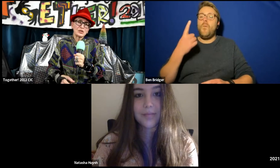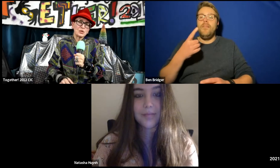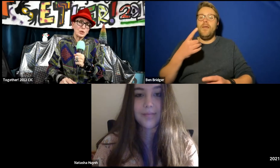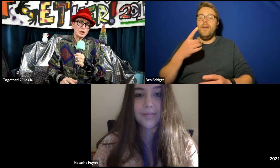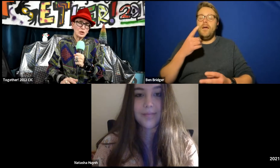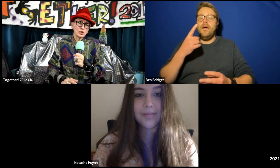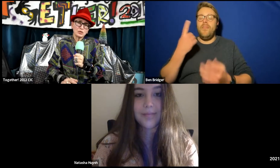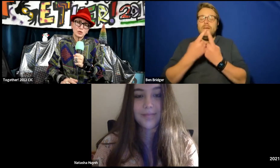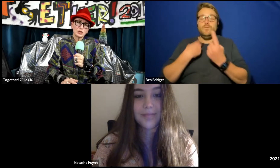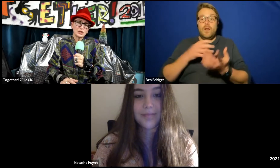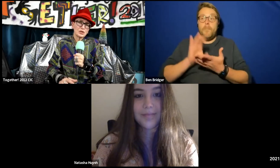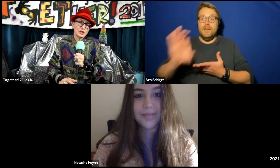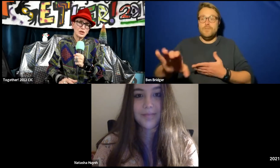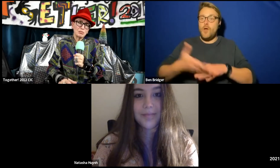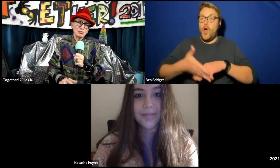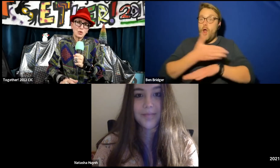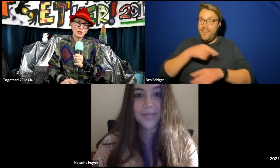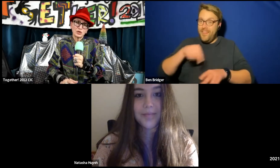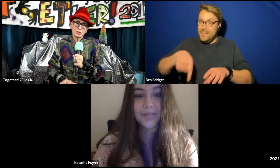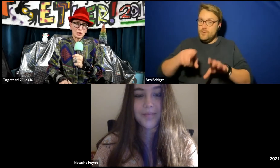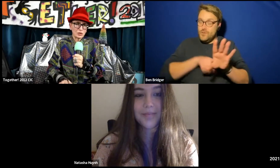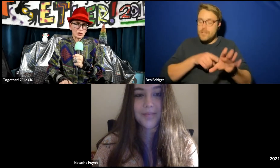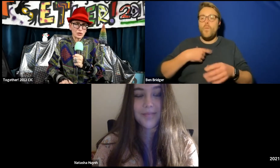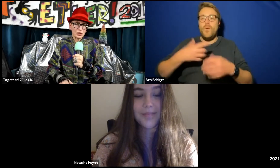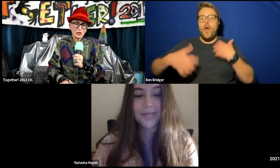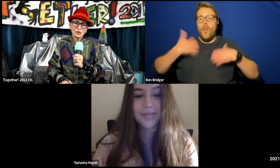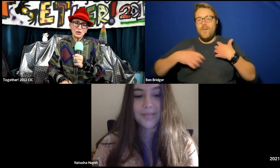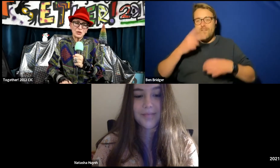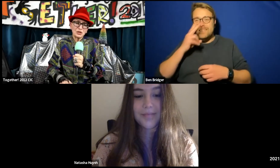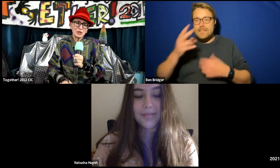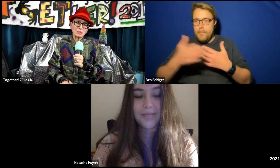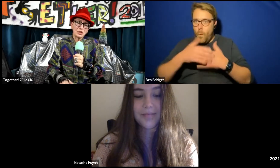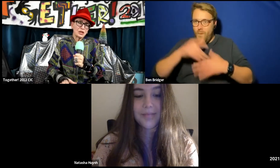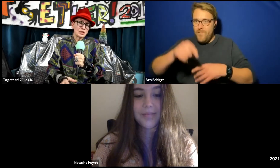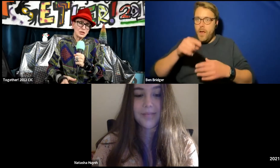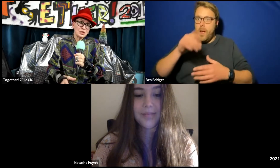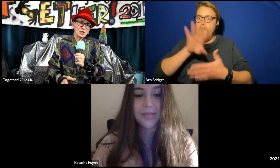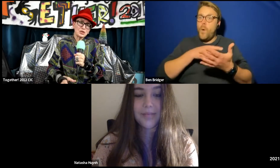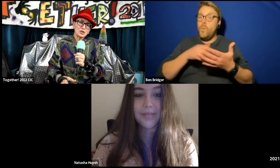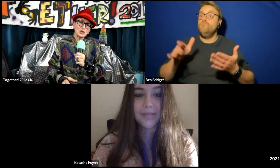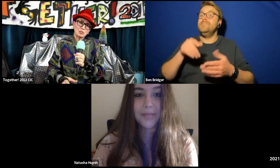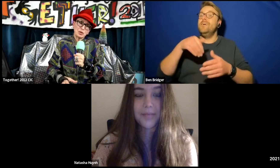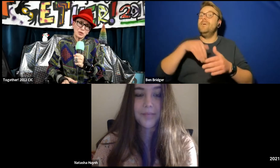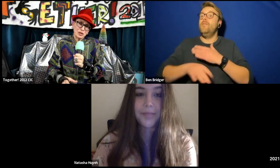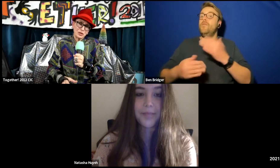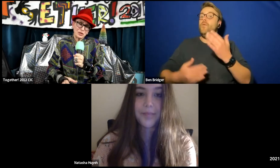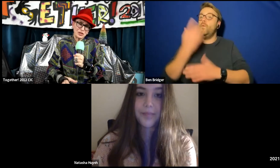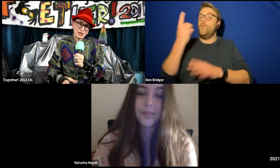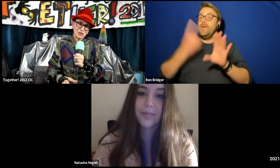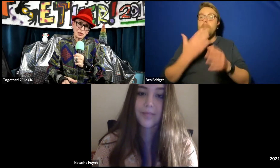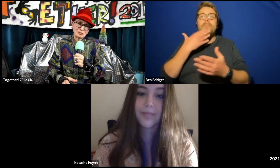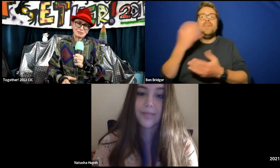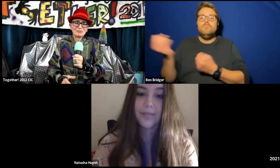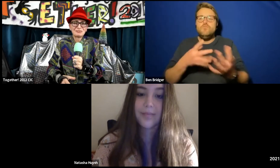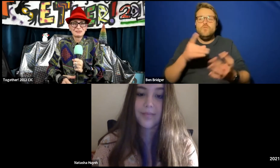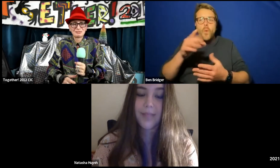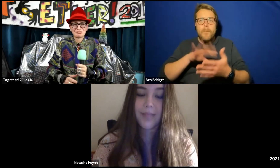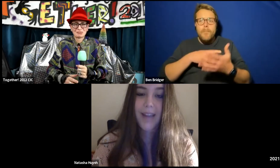So we are looking forward to seeing more of her poetry in the new year, but just introduce your poem now Natasha.